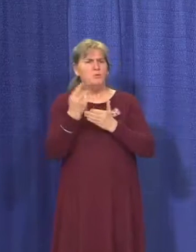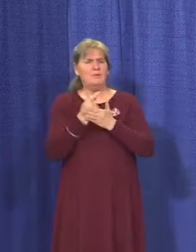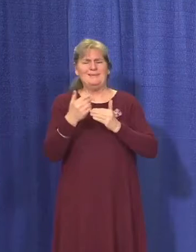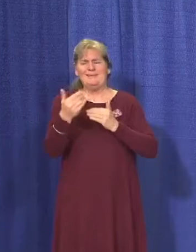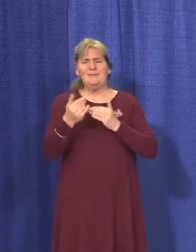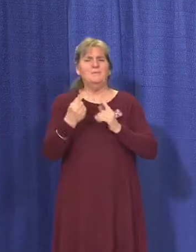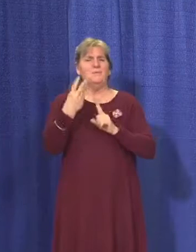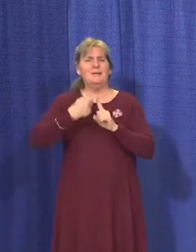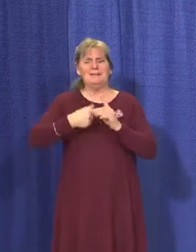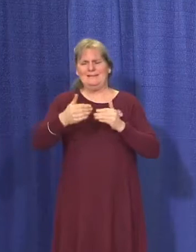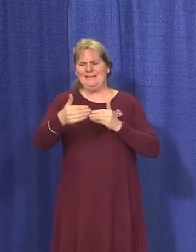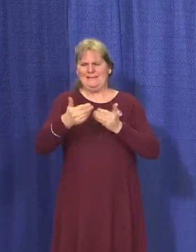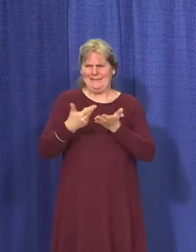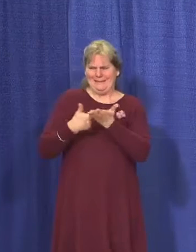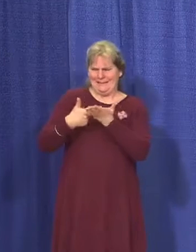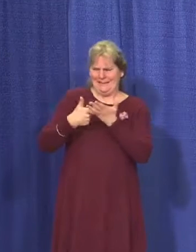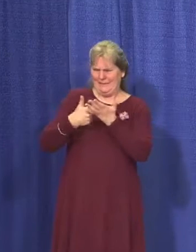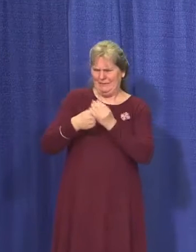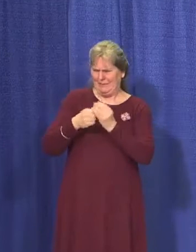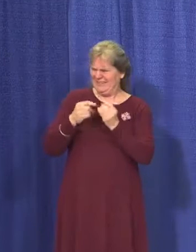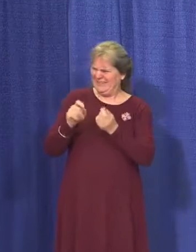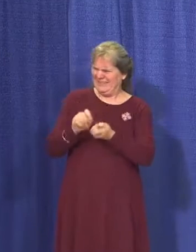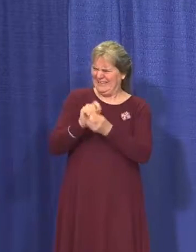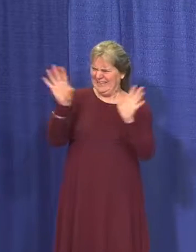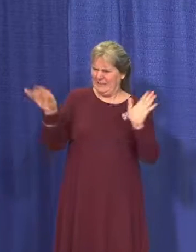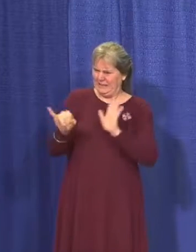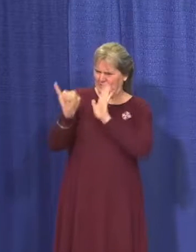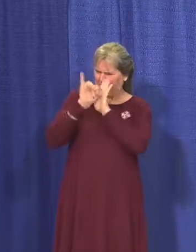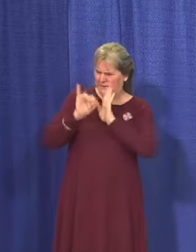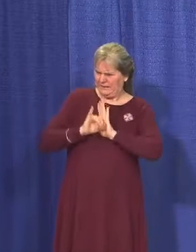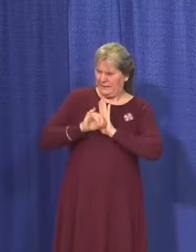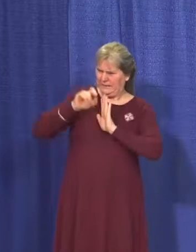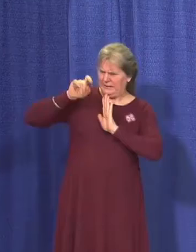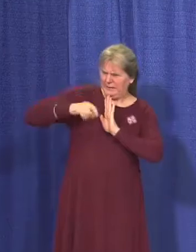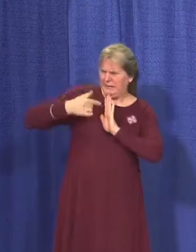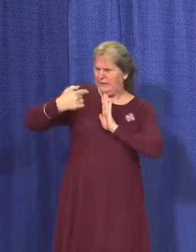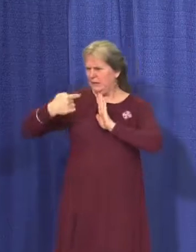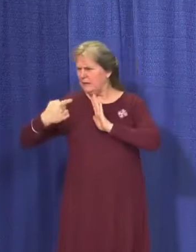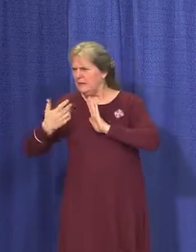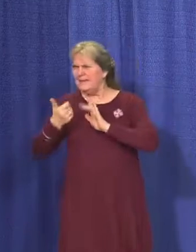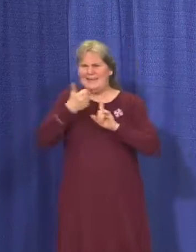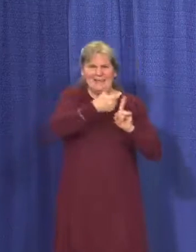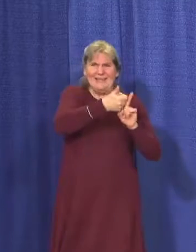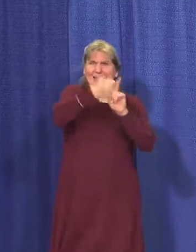over the course of the coming weeks and months. Identifying the coordinates and